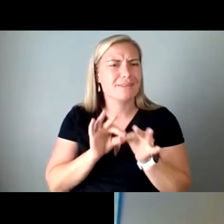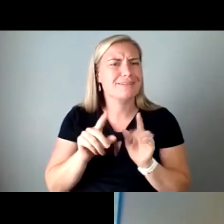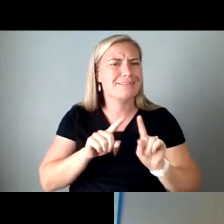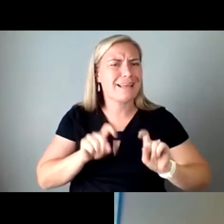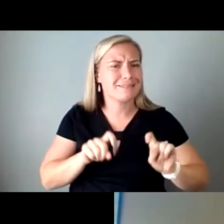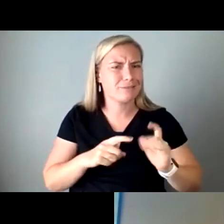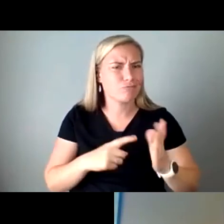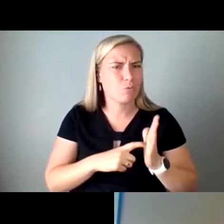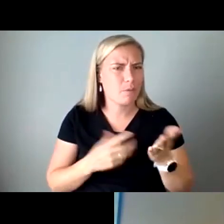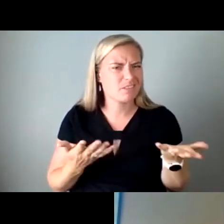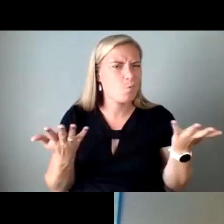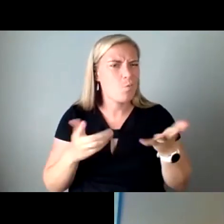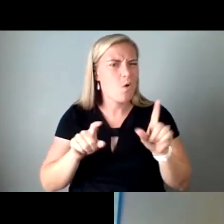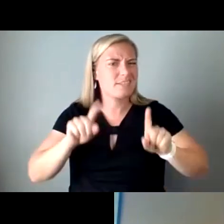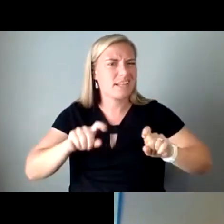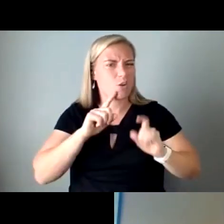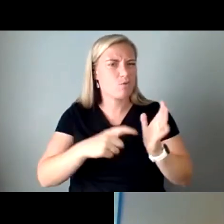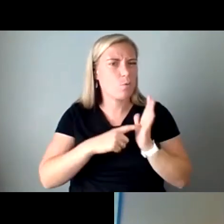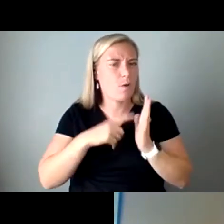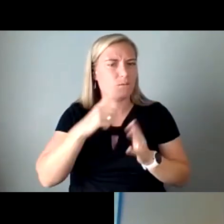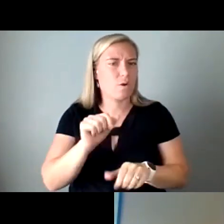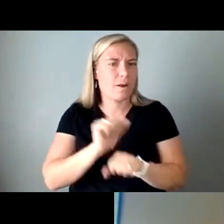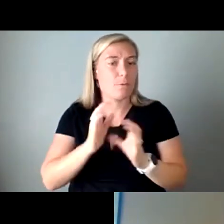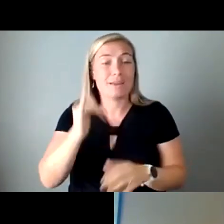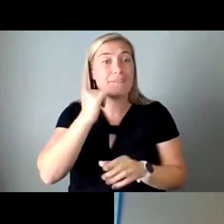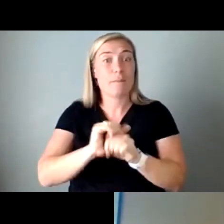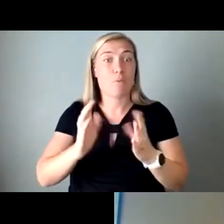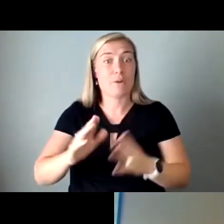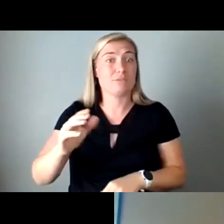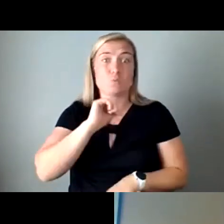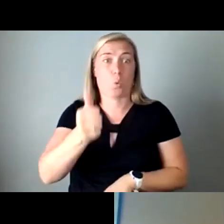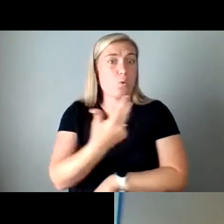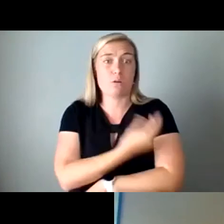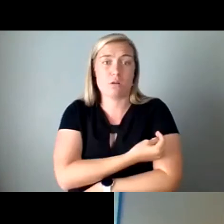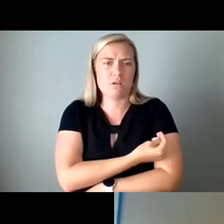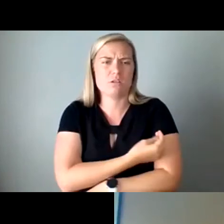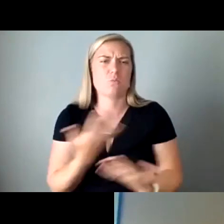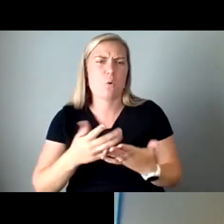is required for employees who don't get vaccinated?". Yes, if you want me to take this one